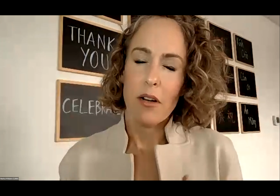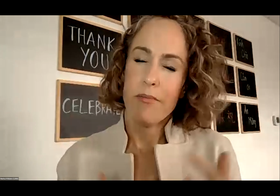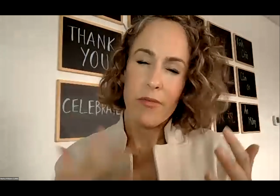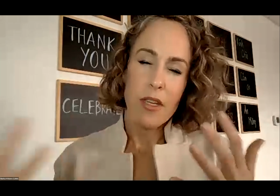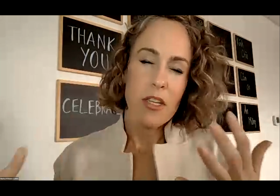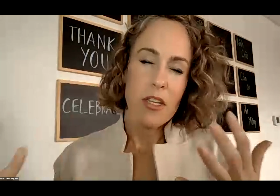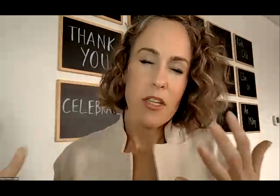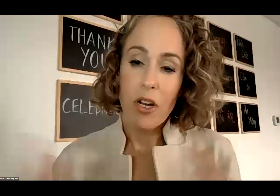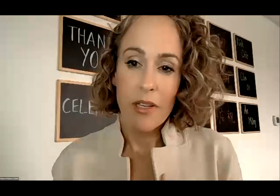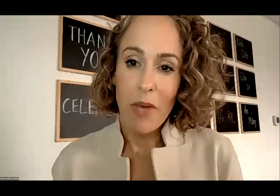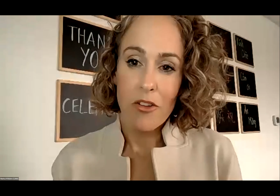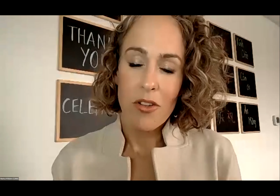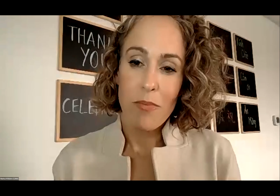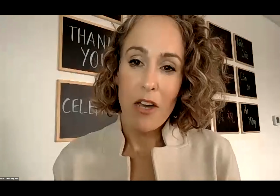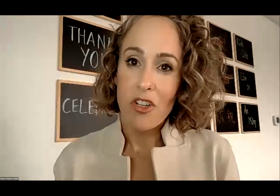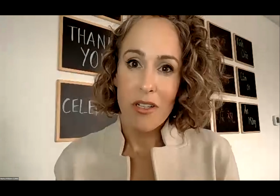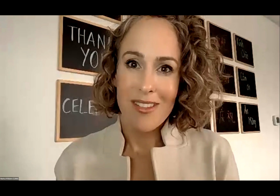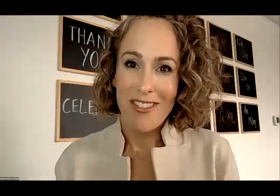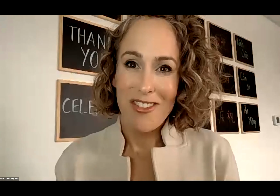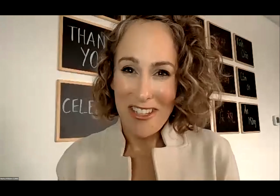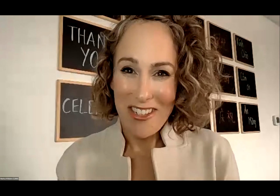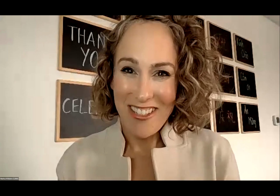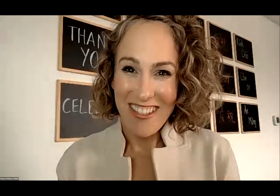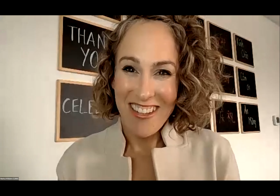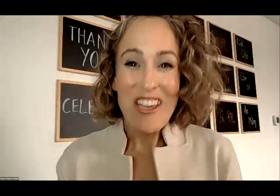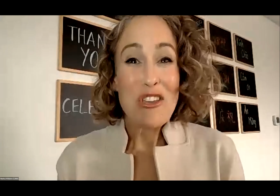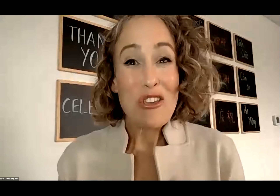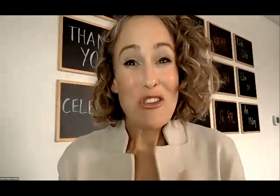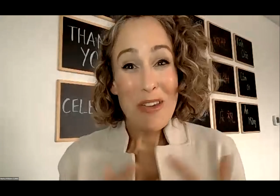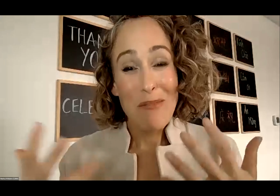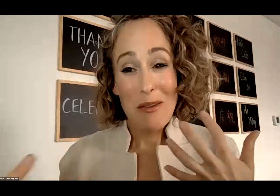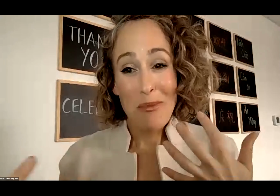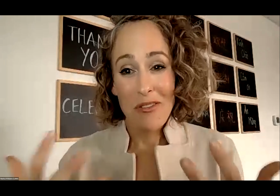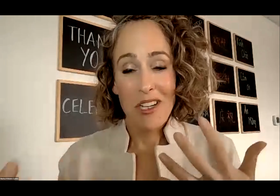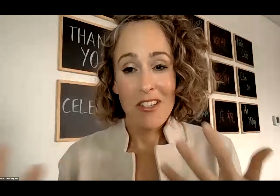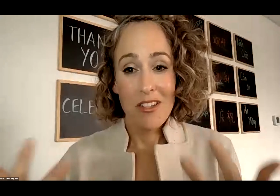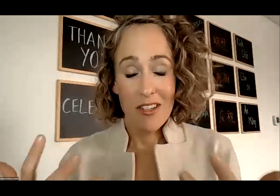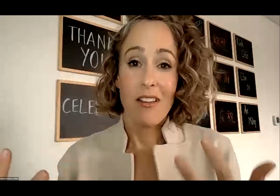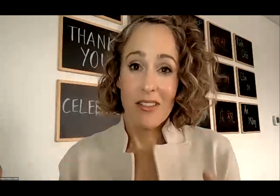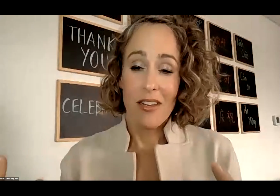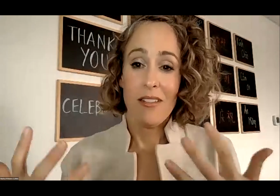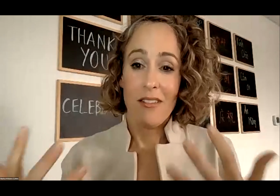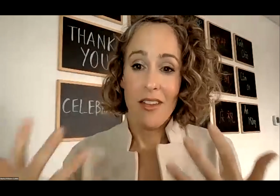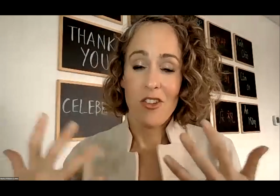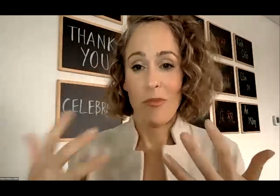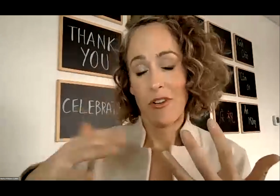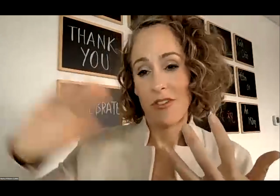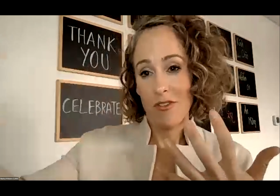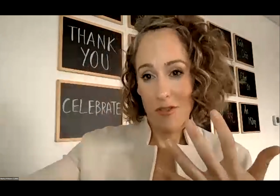or geographic boundaries and challenges you may not be able to reach an on-site interpreter